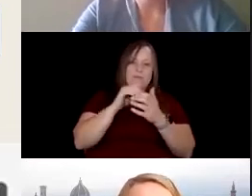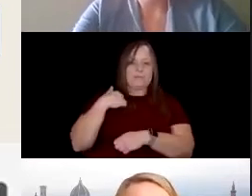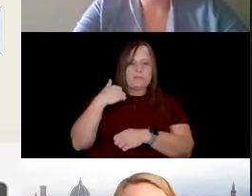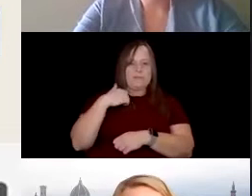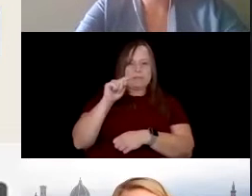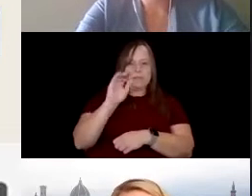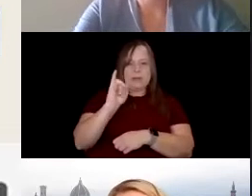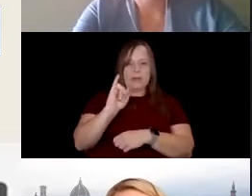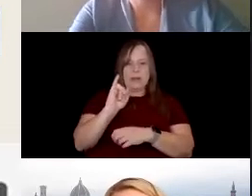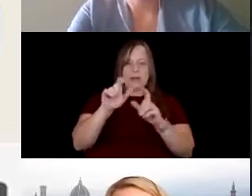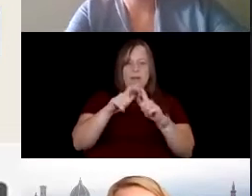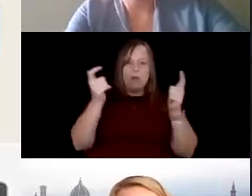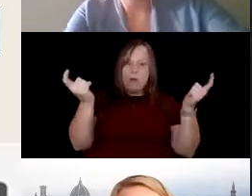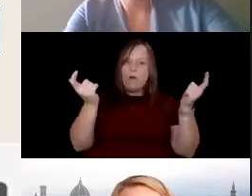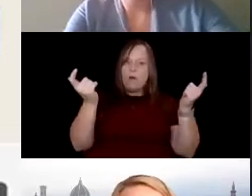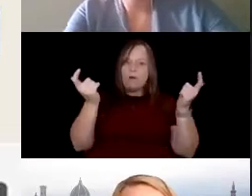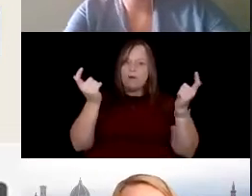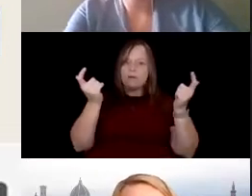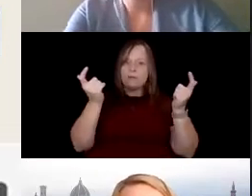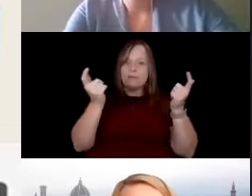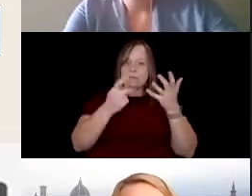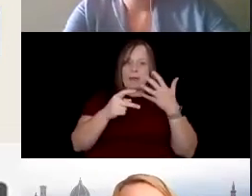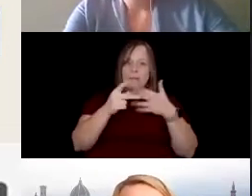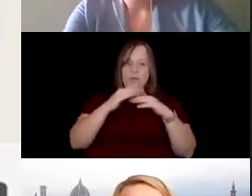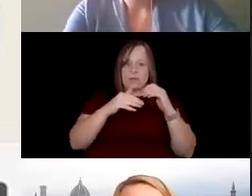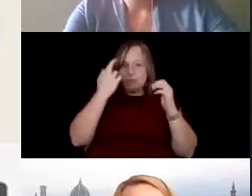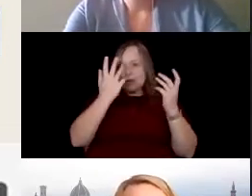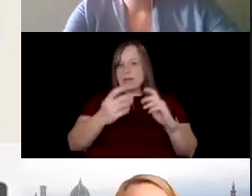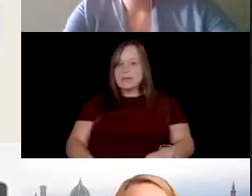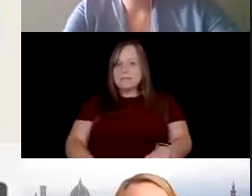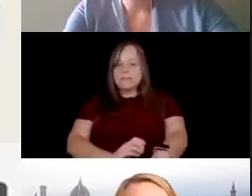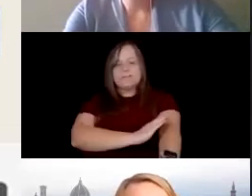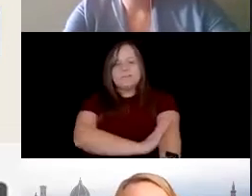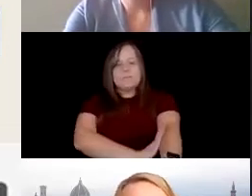It is a large population, larger than I think many people realize. And then just to talk a little bit more